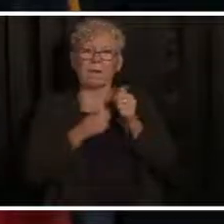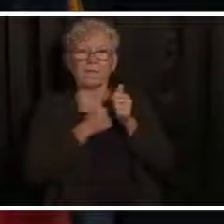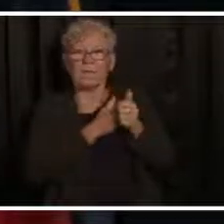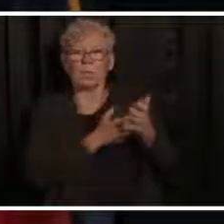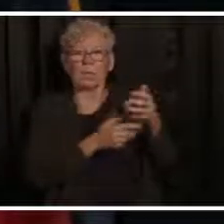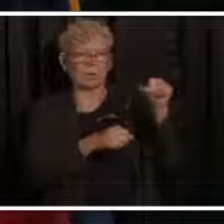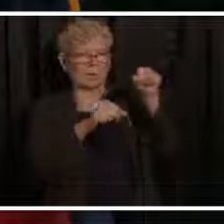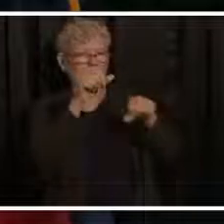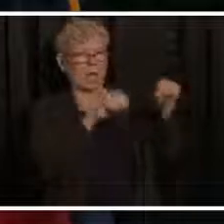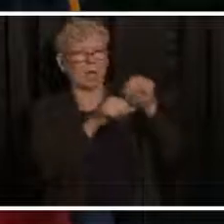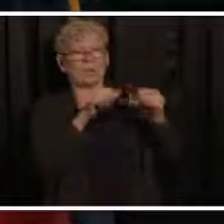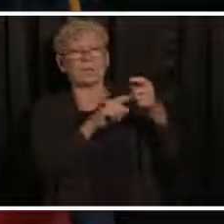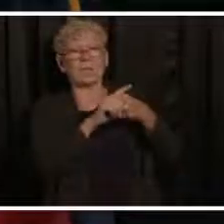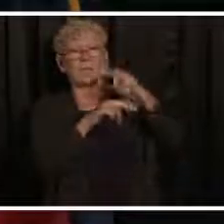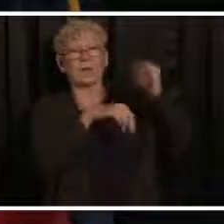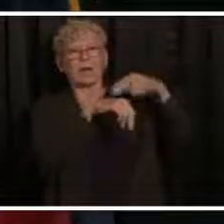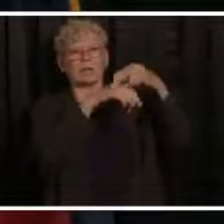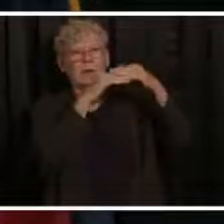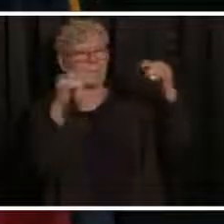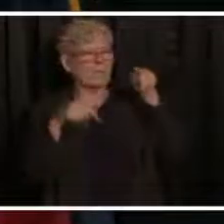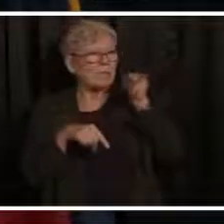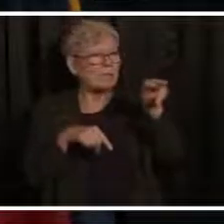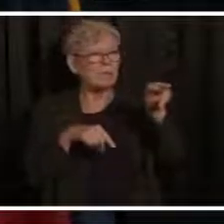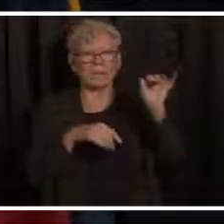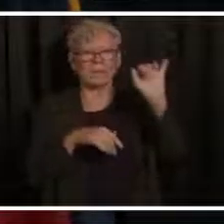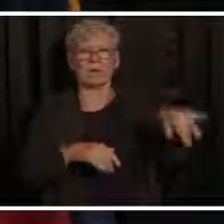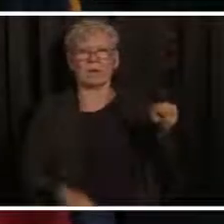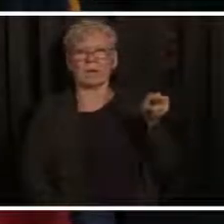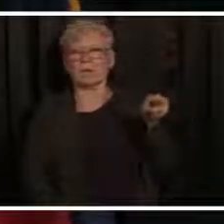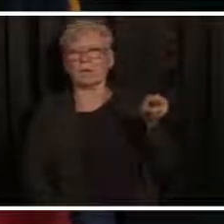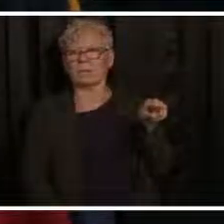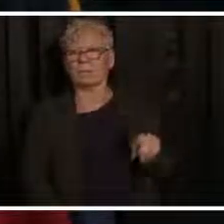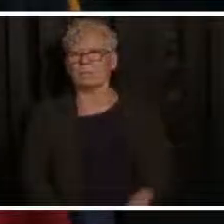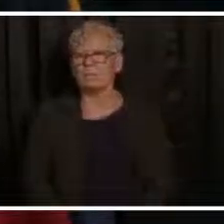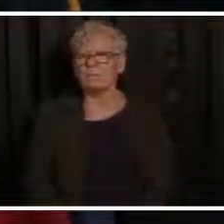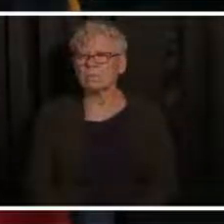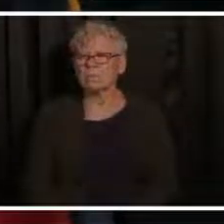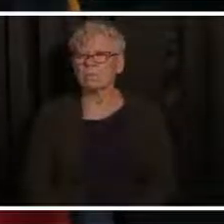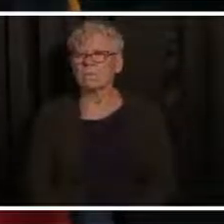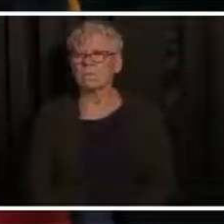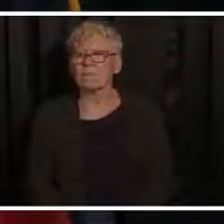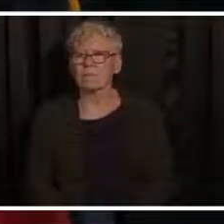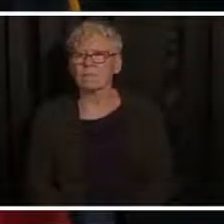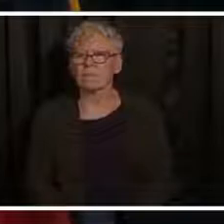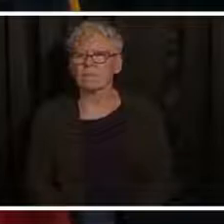for that and it's the only one for the governor and one for um